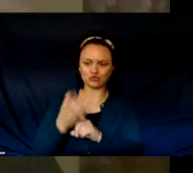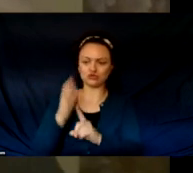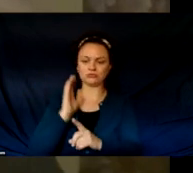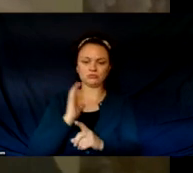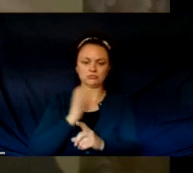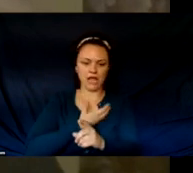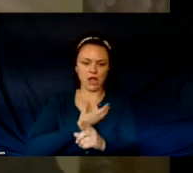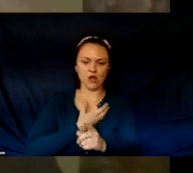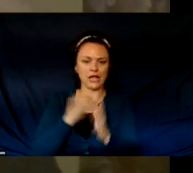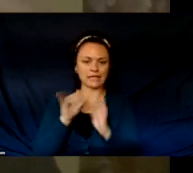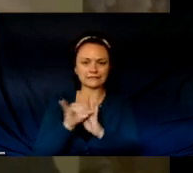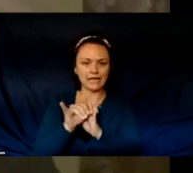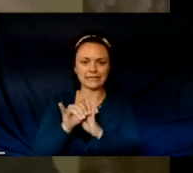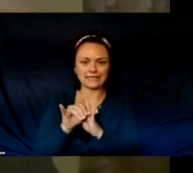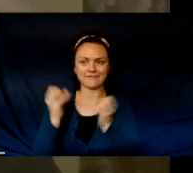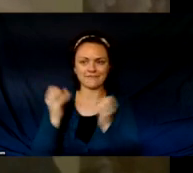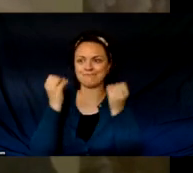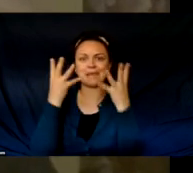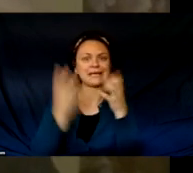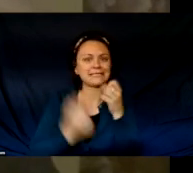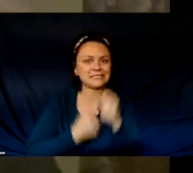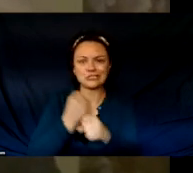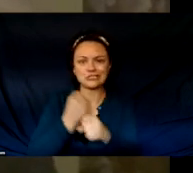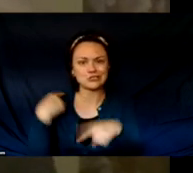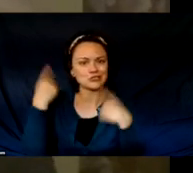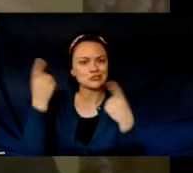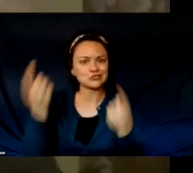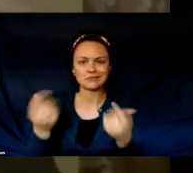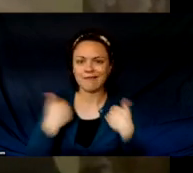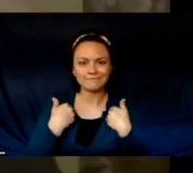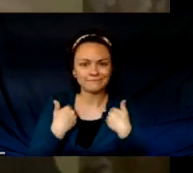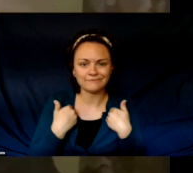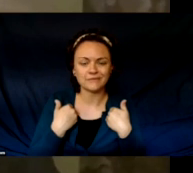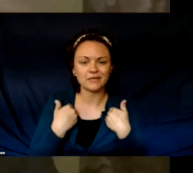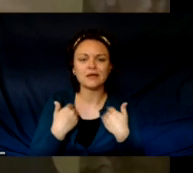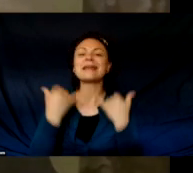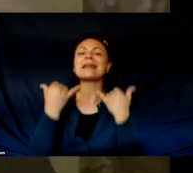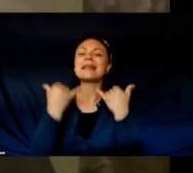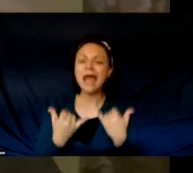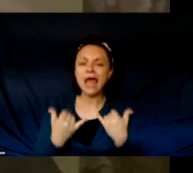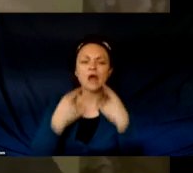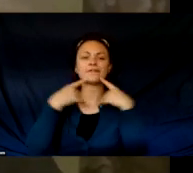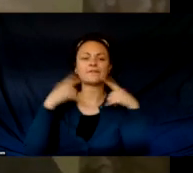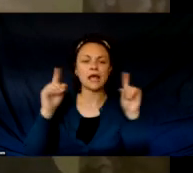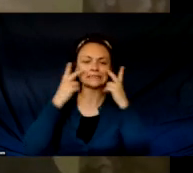and now we're beginning to see that expand look to some